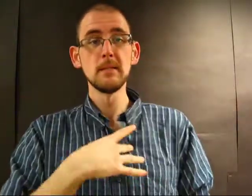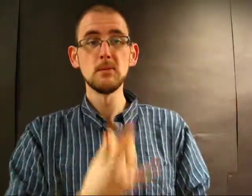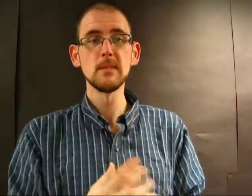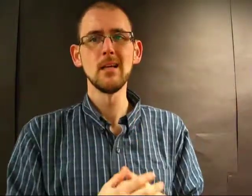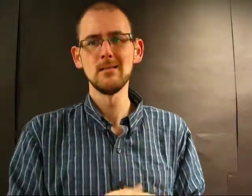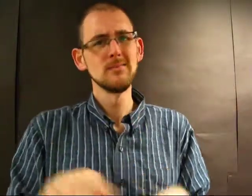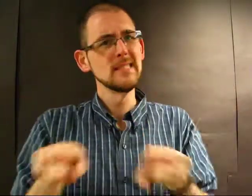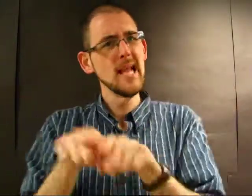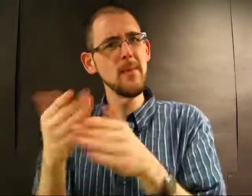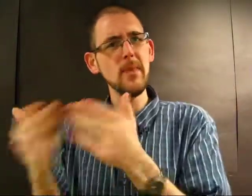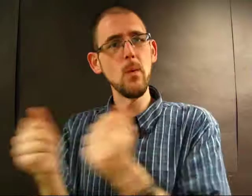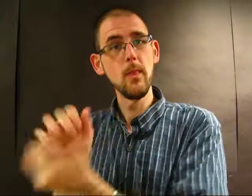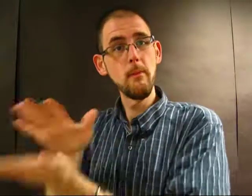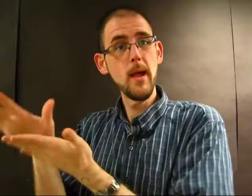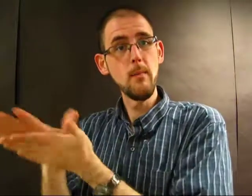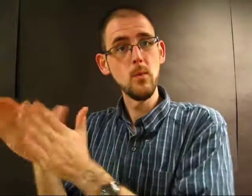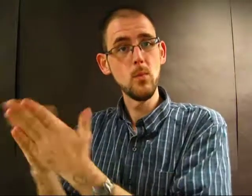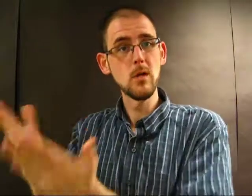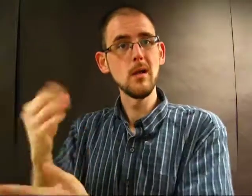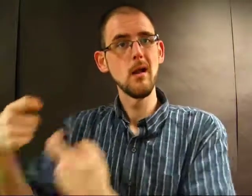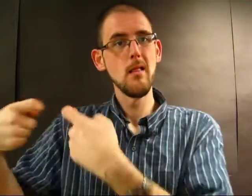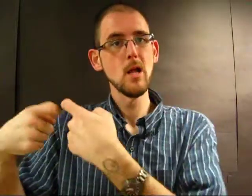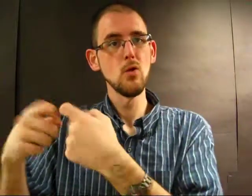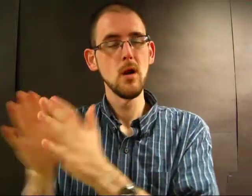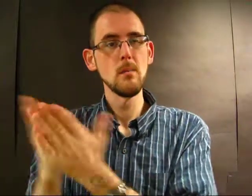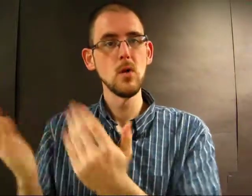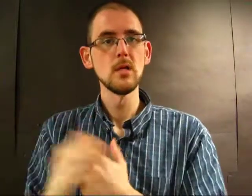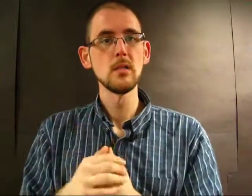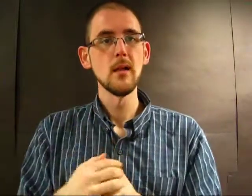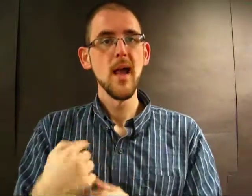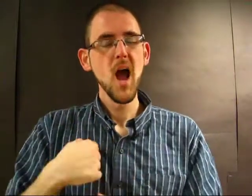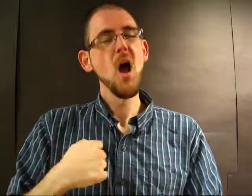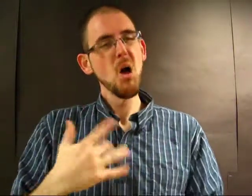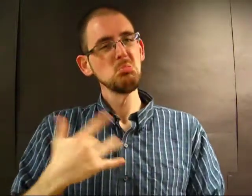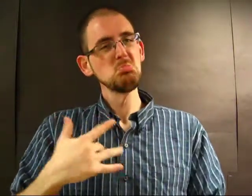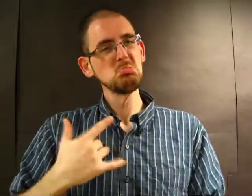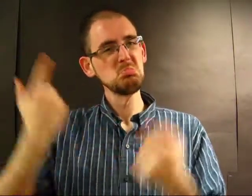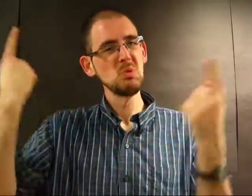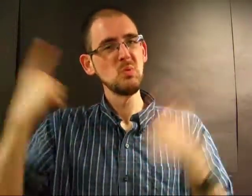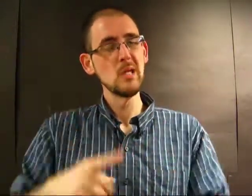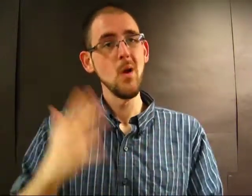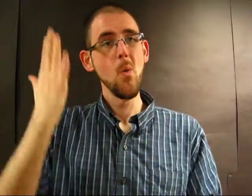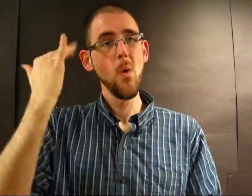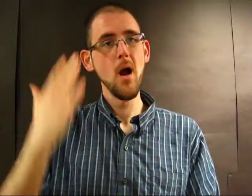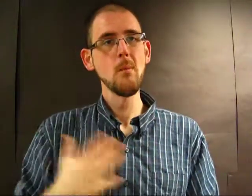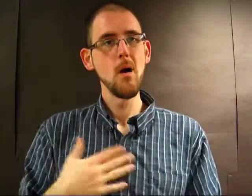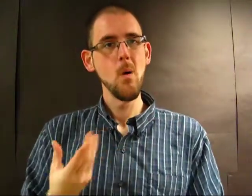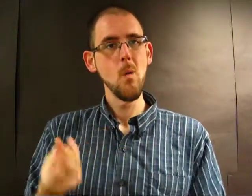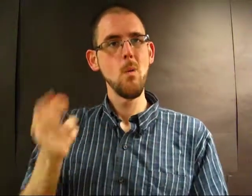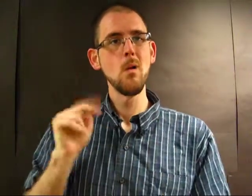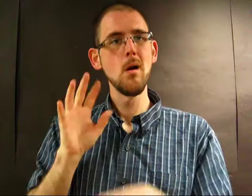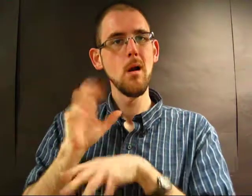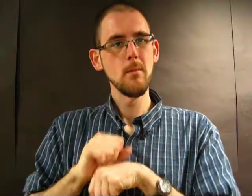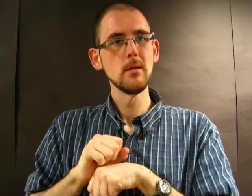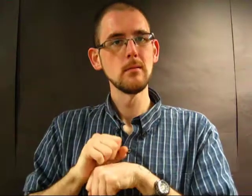It's interesting, and is similar to print and e-books. I pretty much agree, based on my own habits.